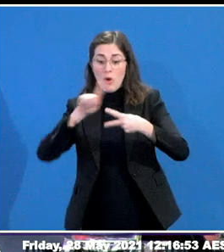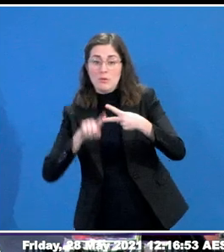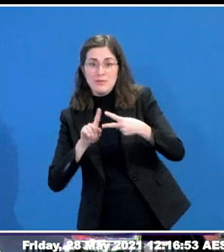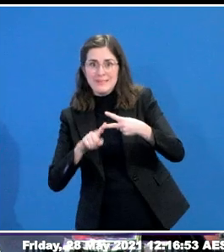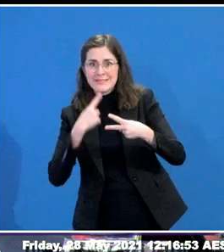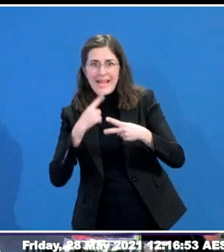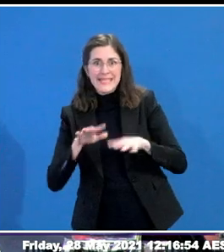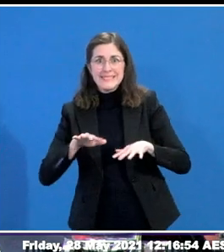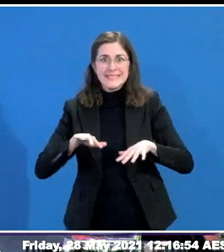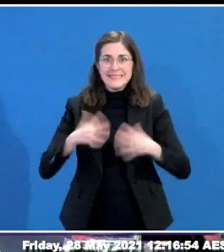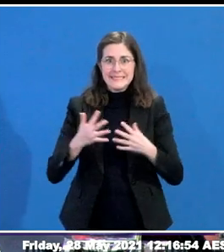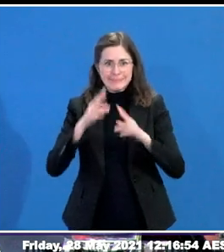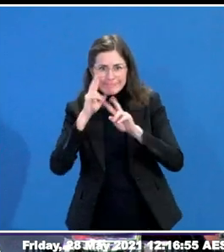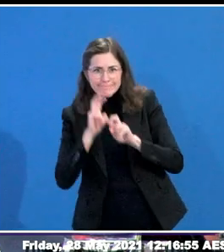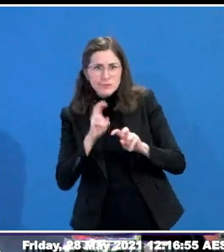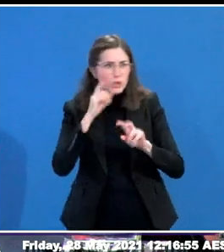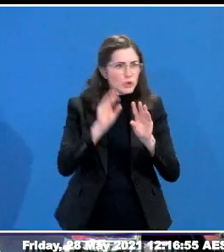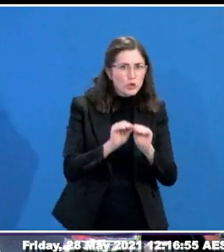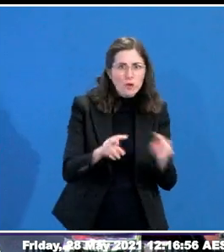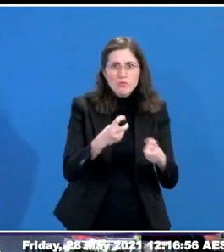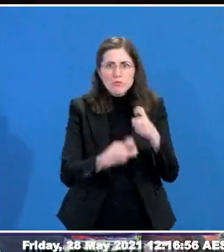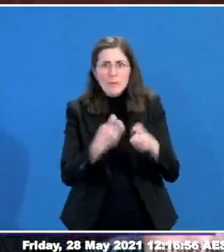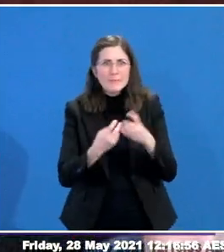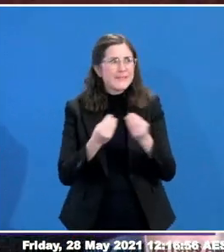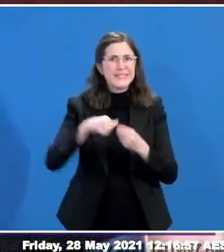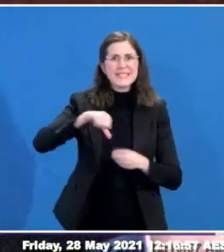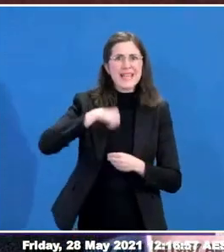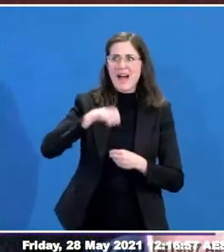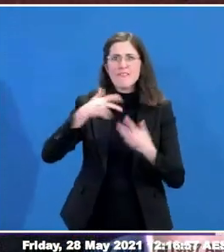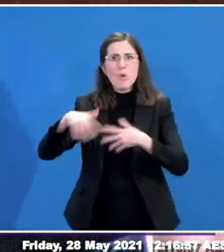are they the two established allegations at 16? Yes, they are.